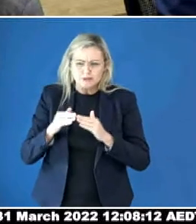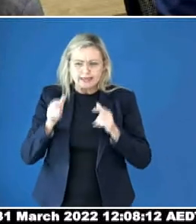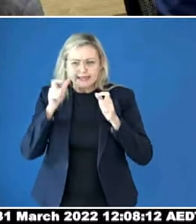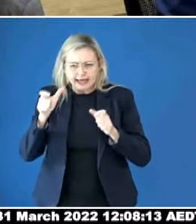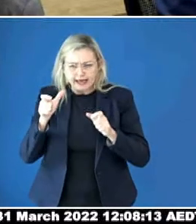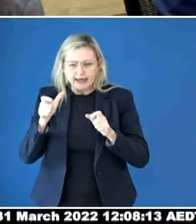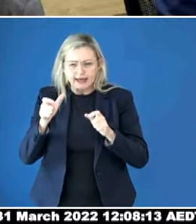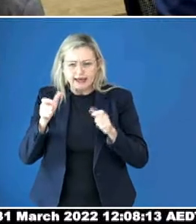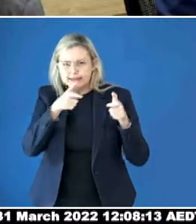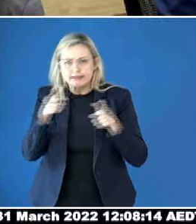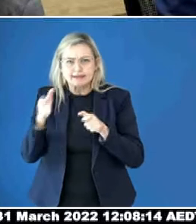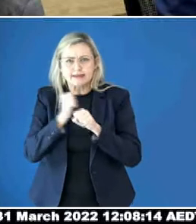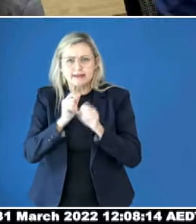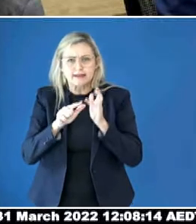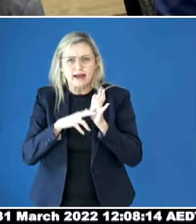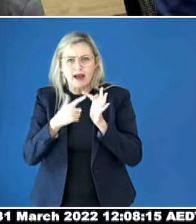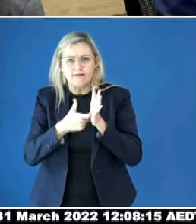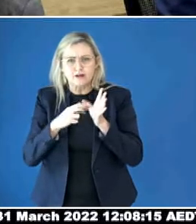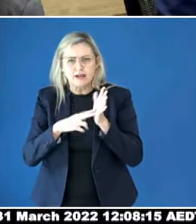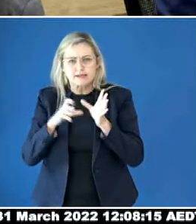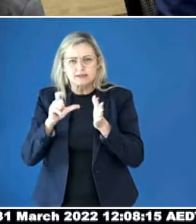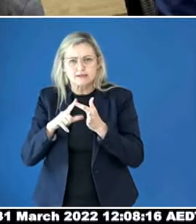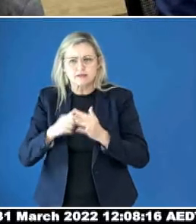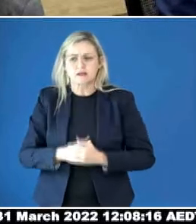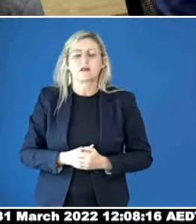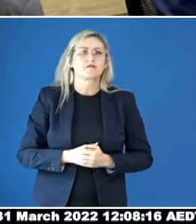So is this a document that is prepared for the purpose of compliance?